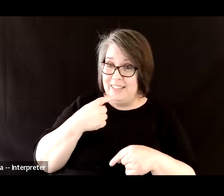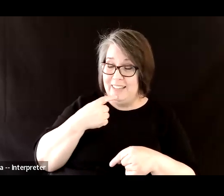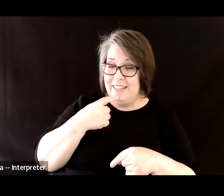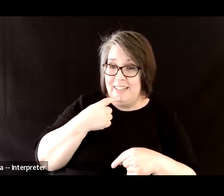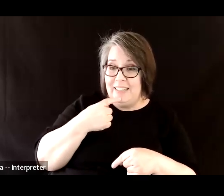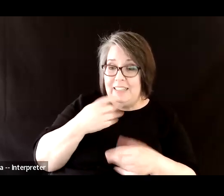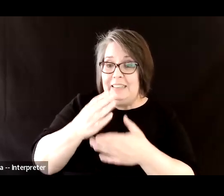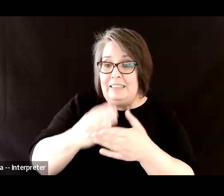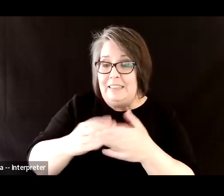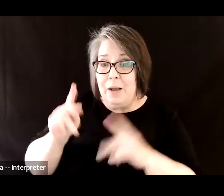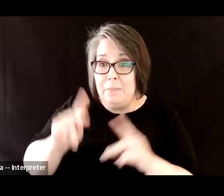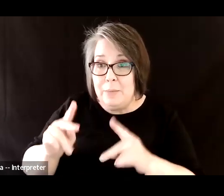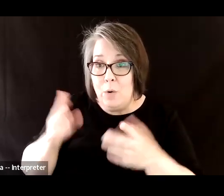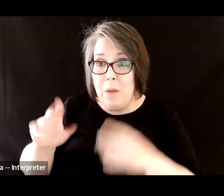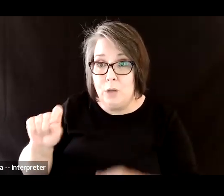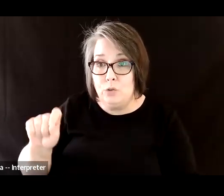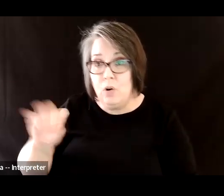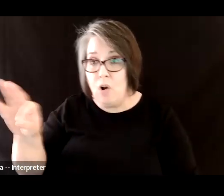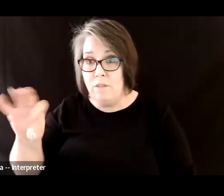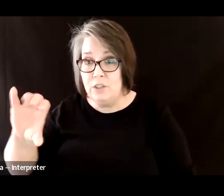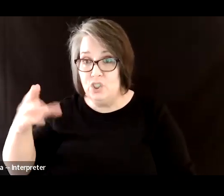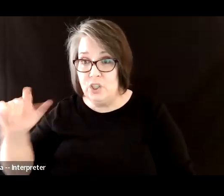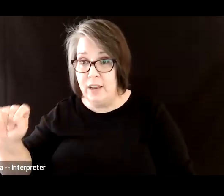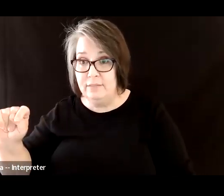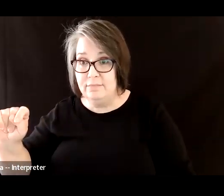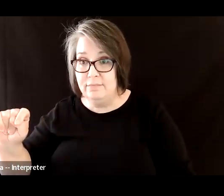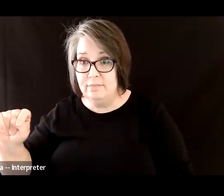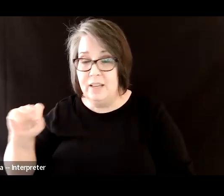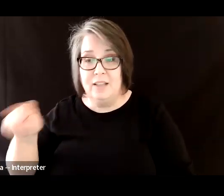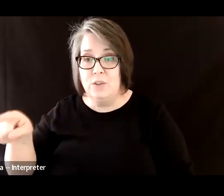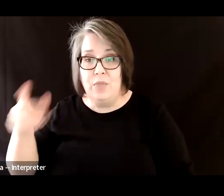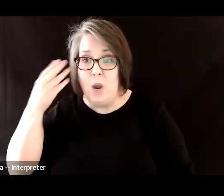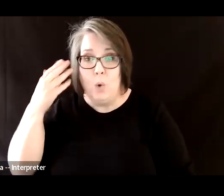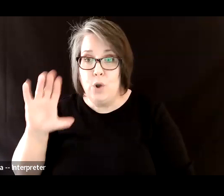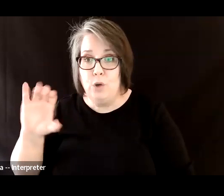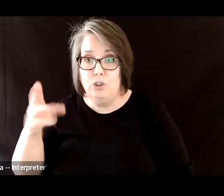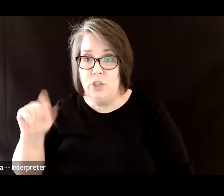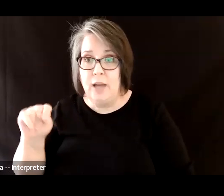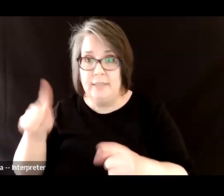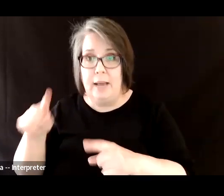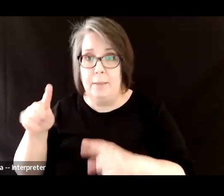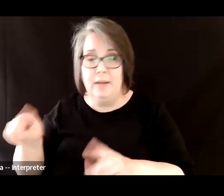Some folks might turn off chat. So that they don't know that chat is even happening. They are not getting alerted